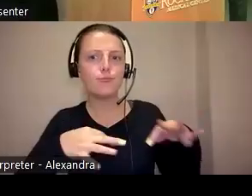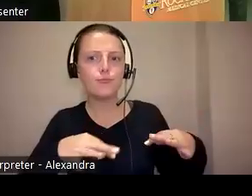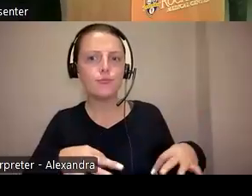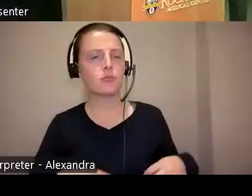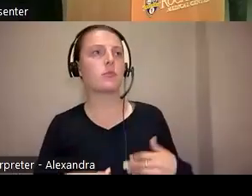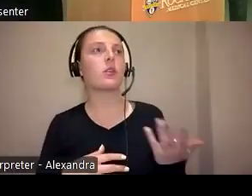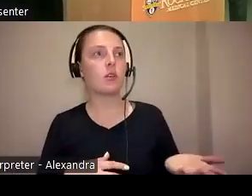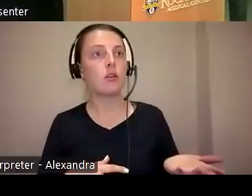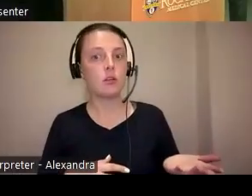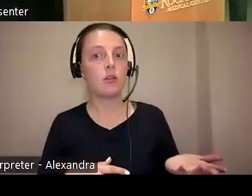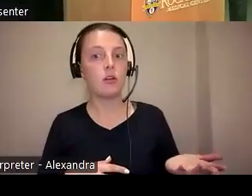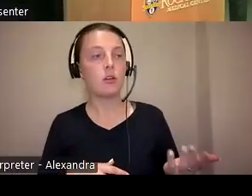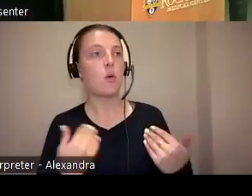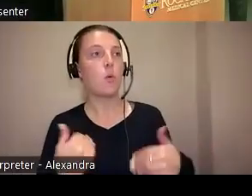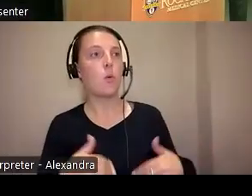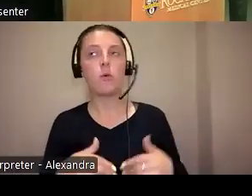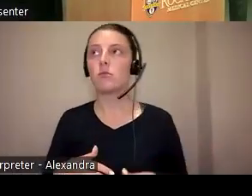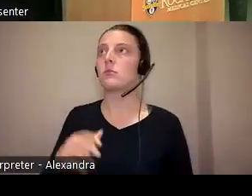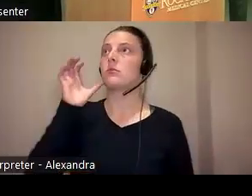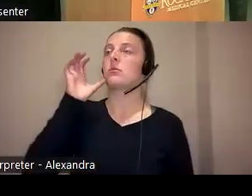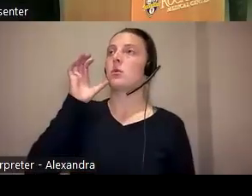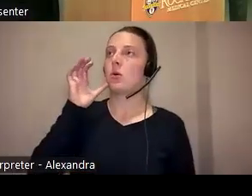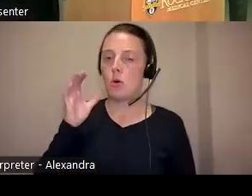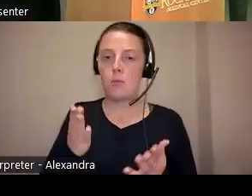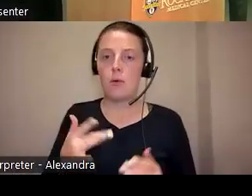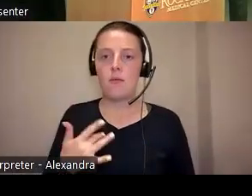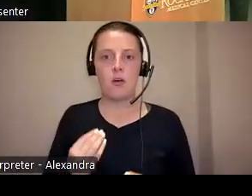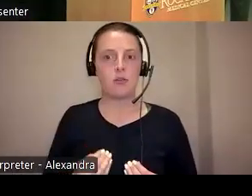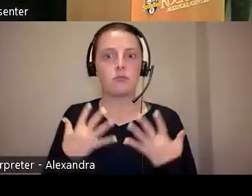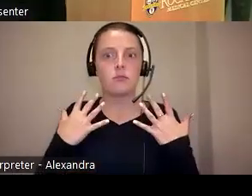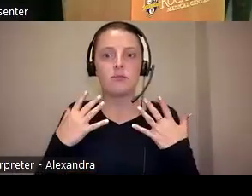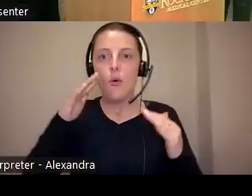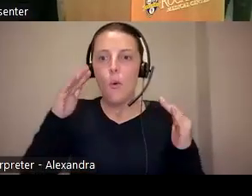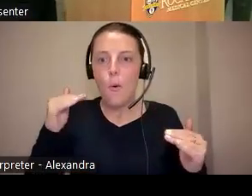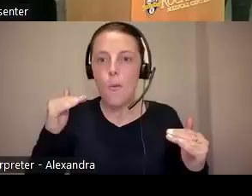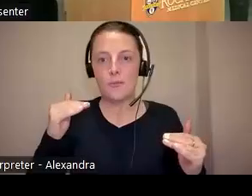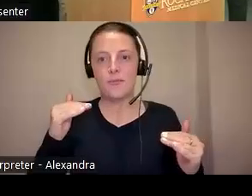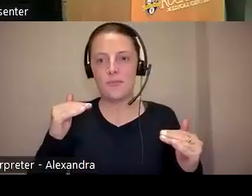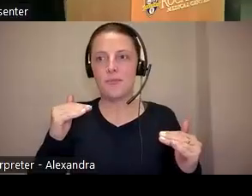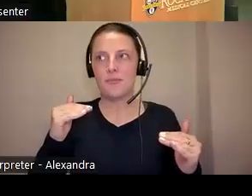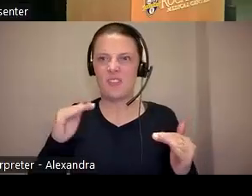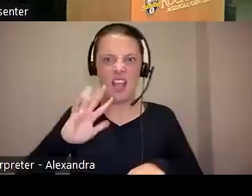make strong connections to build a lot of trust pretty quickly with our patients. I also want